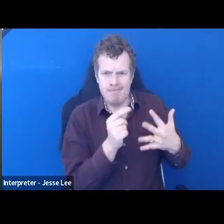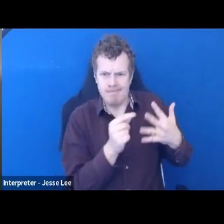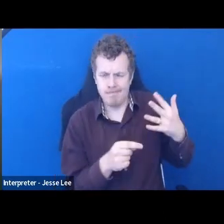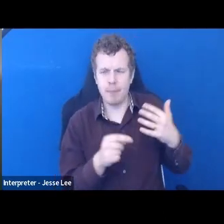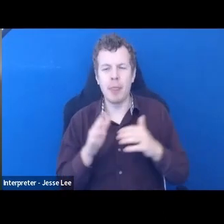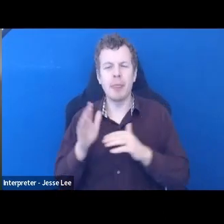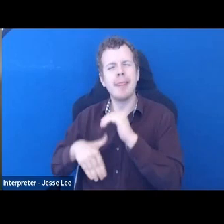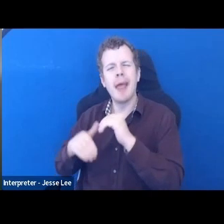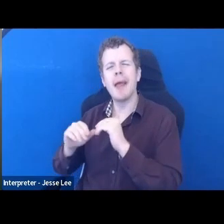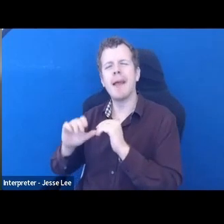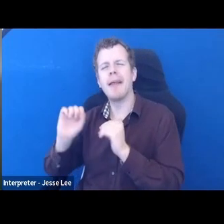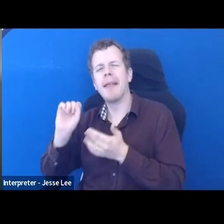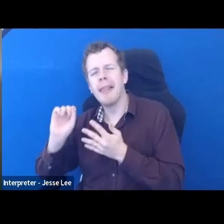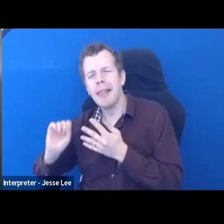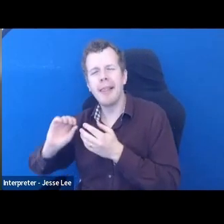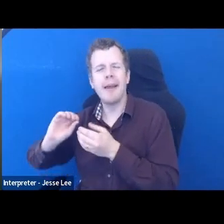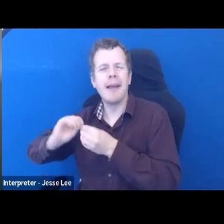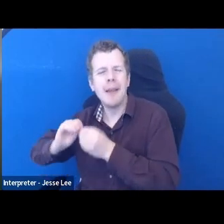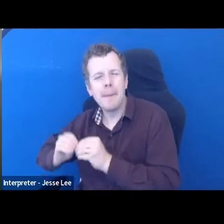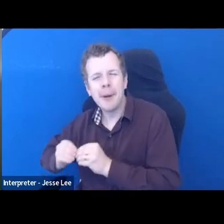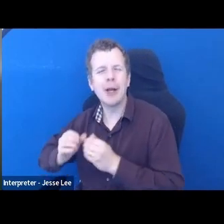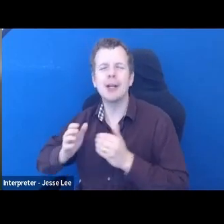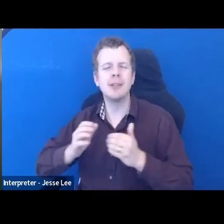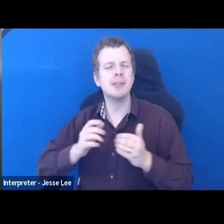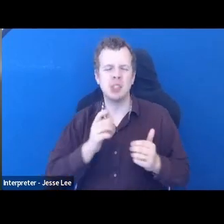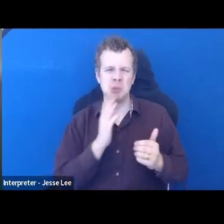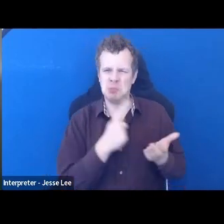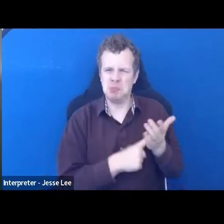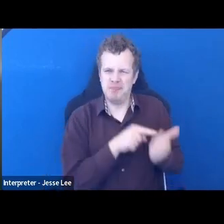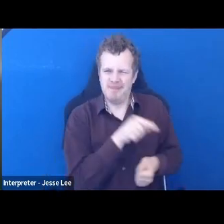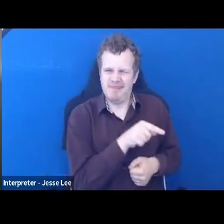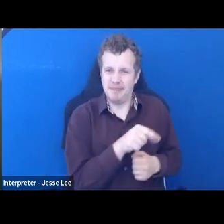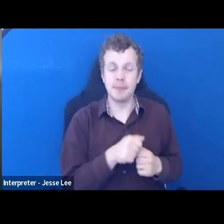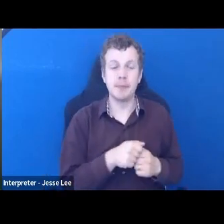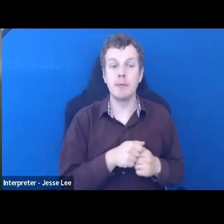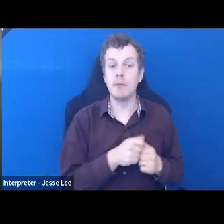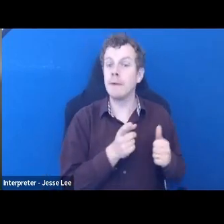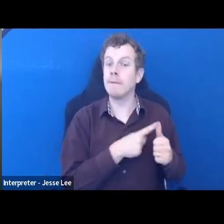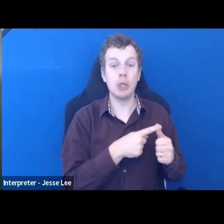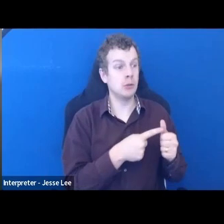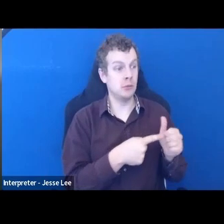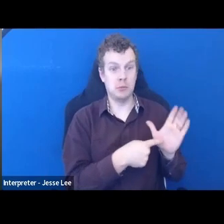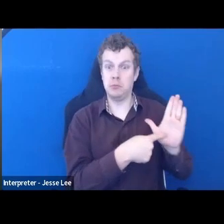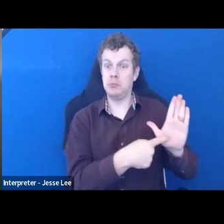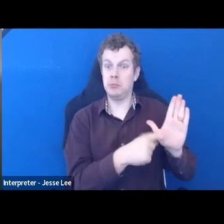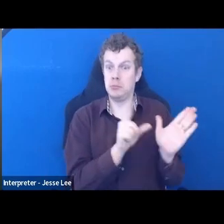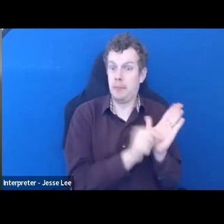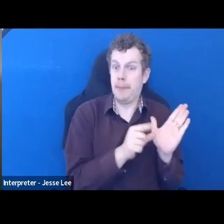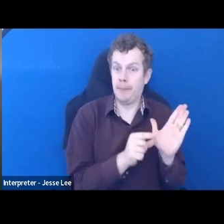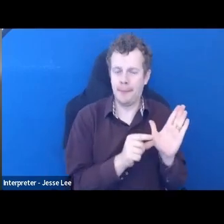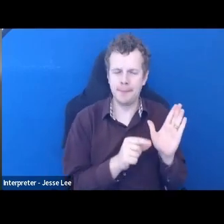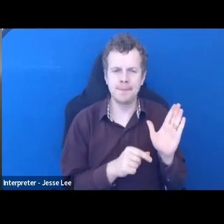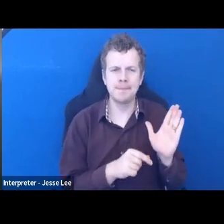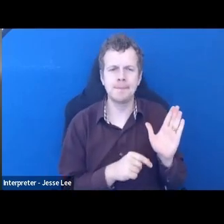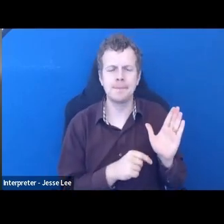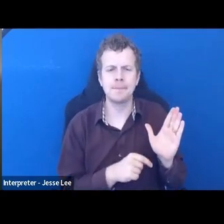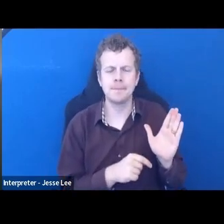So the first paper - or information I wanted to share is a paper that came out of the UK.